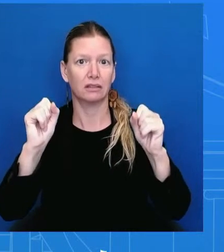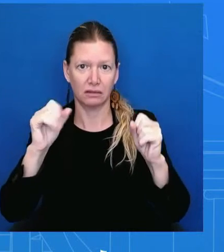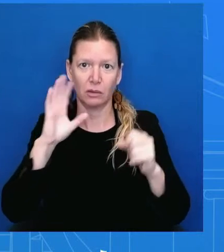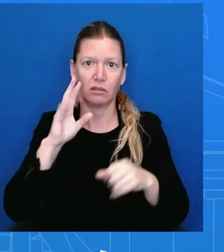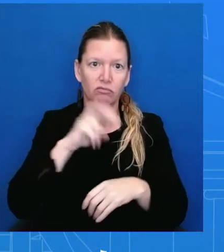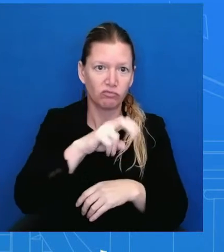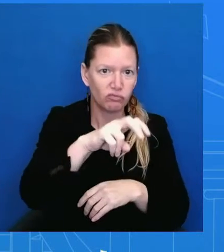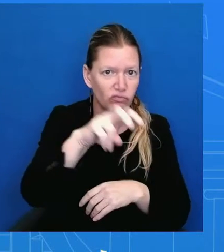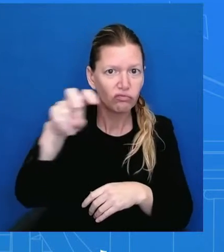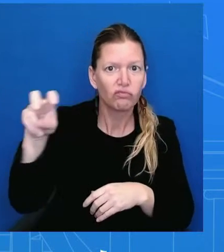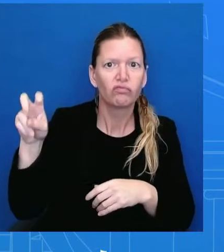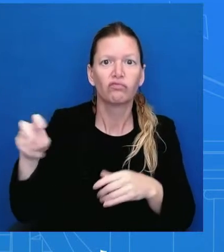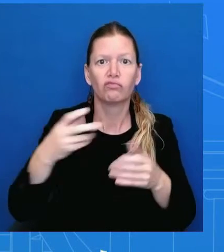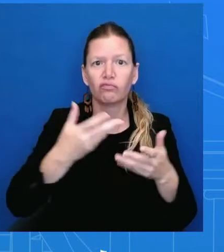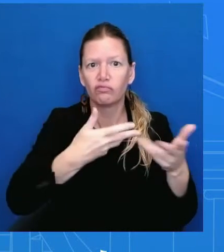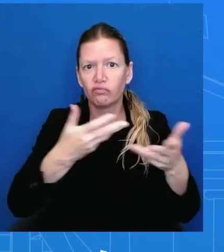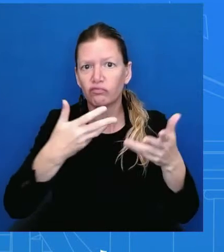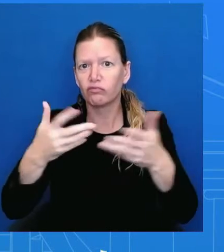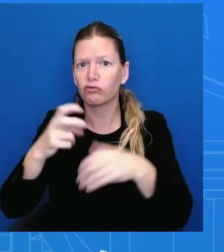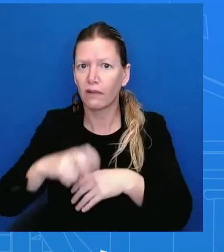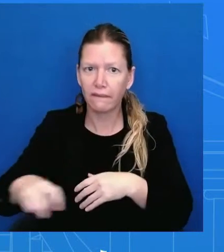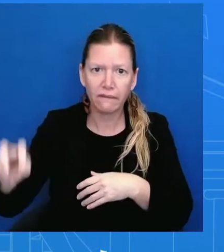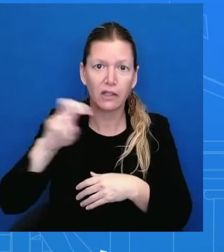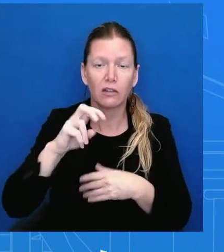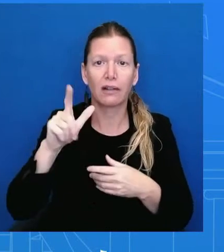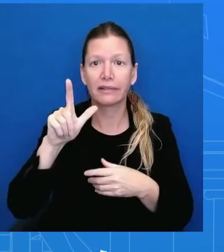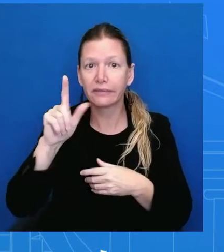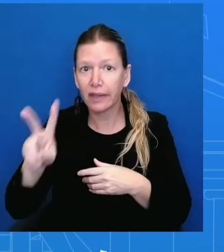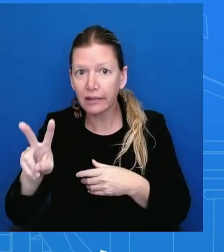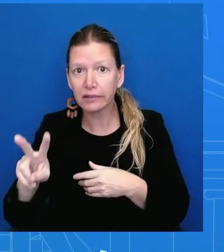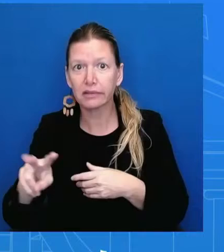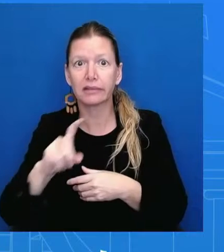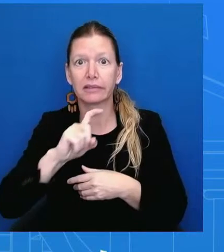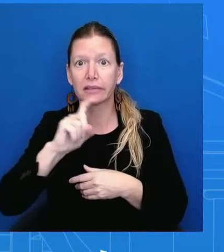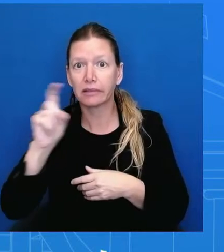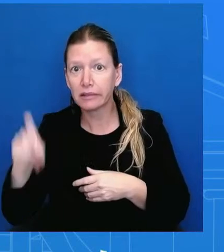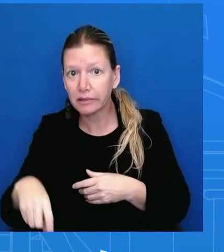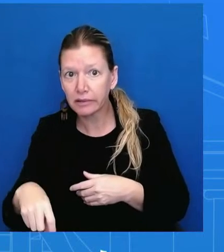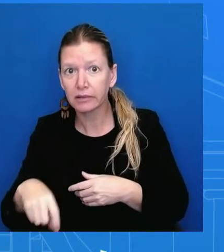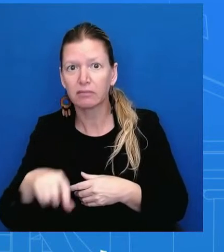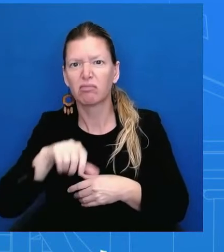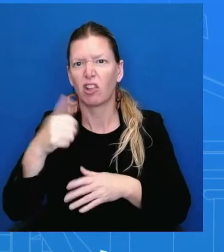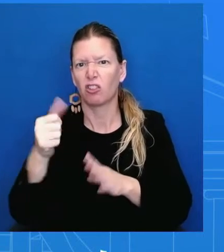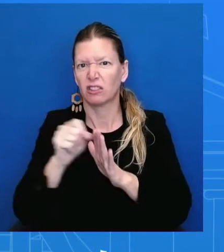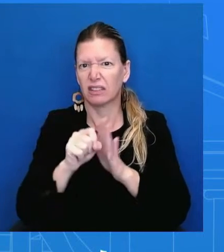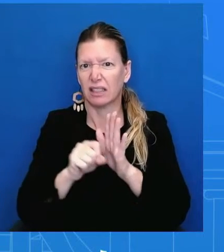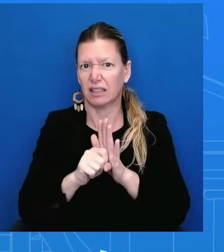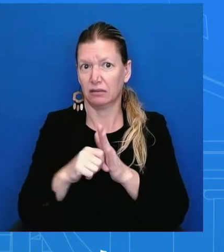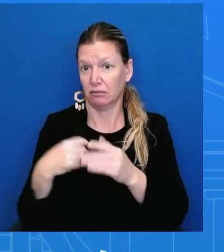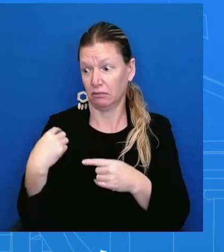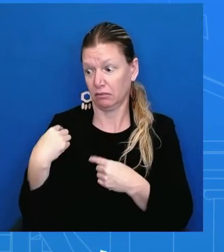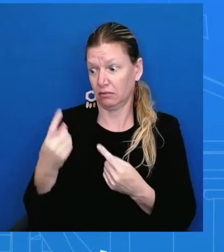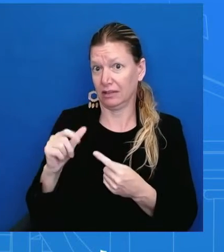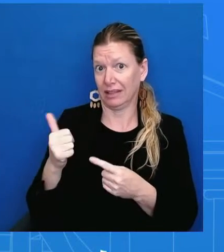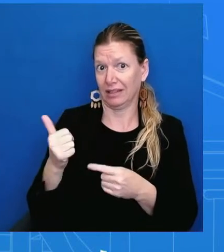And let's not forget the other states that he's visited in the last 10 days -- in the last 10 days. There's a stark difference from what we've been doing